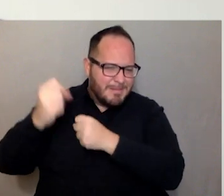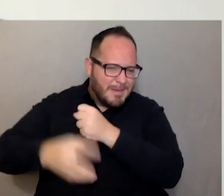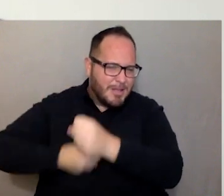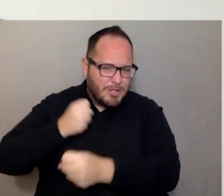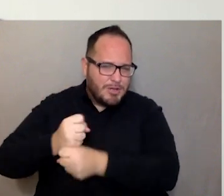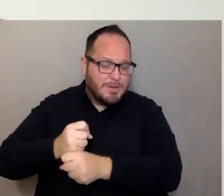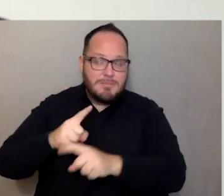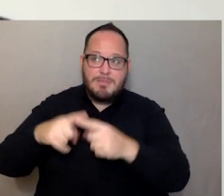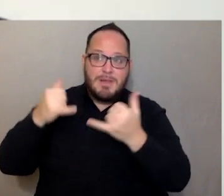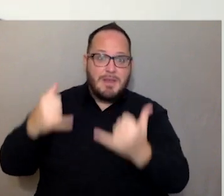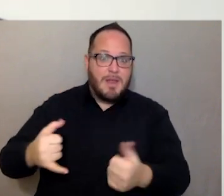SITUATION BASED ON THIS ATTACK FROM THE WHITE HOUSE HAS REALLY